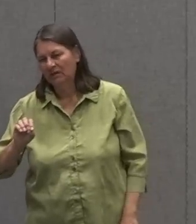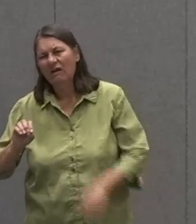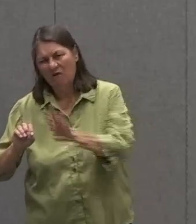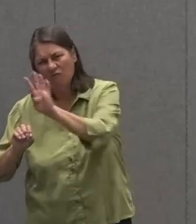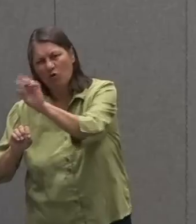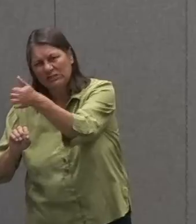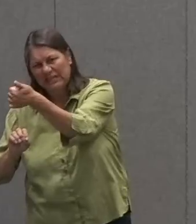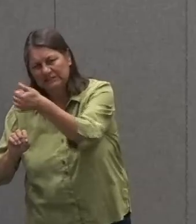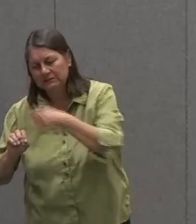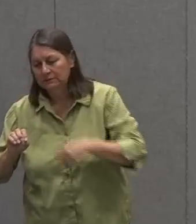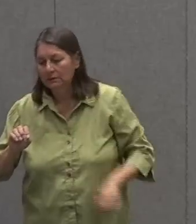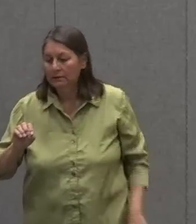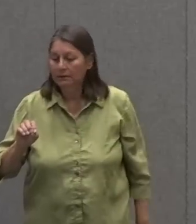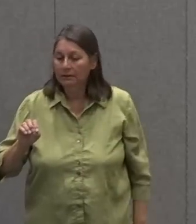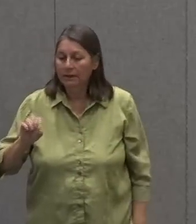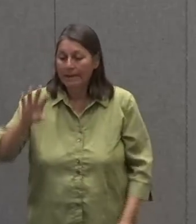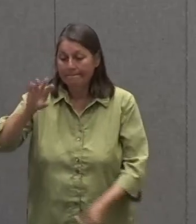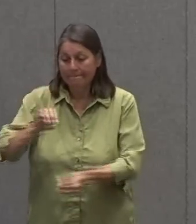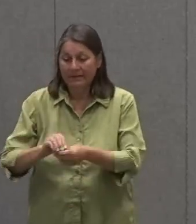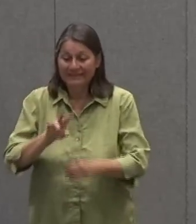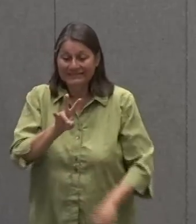Seven, plus seven ones.